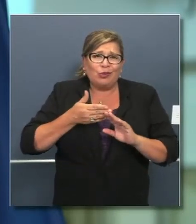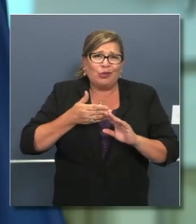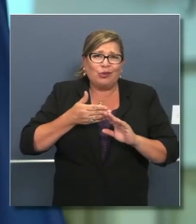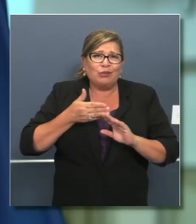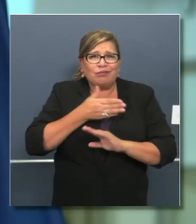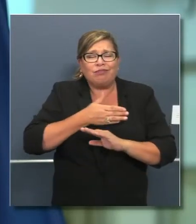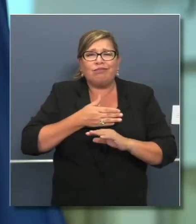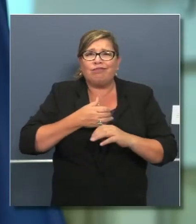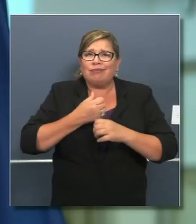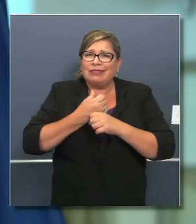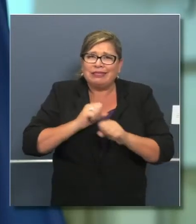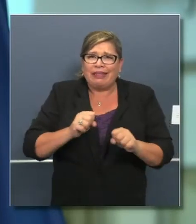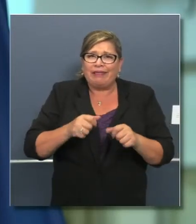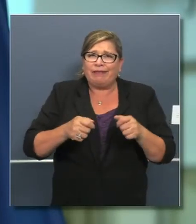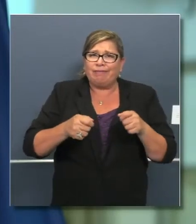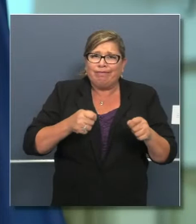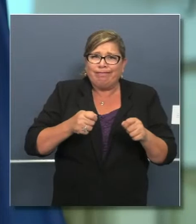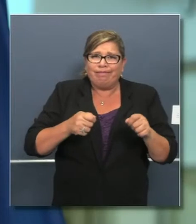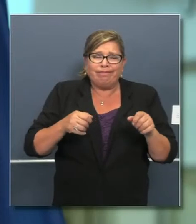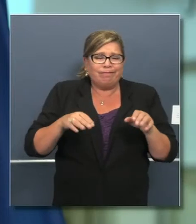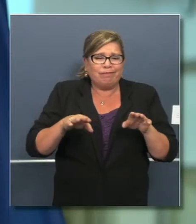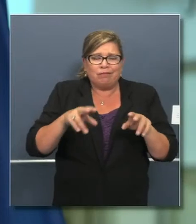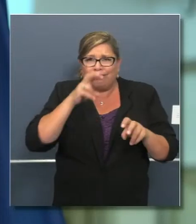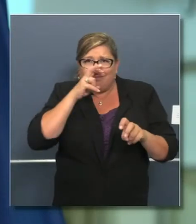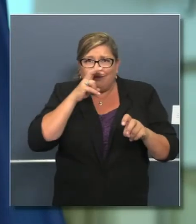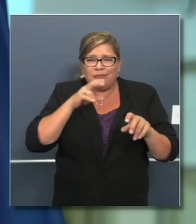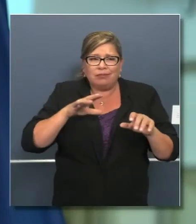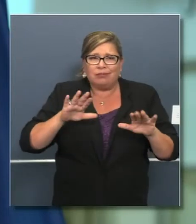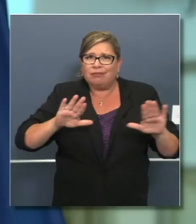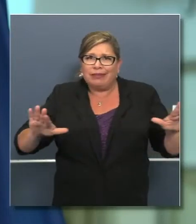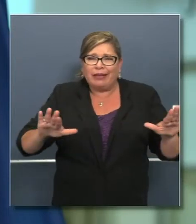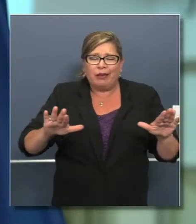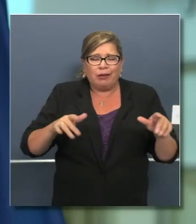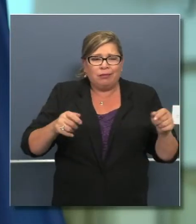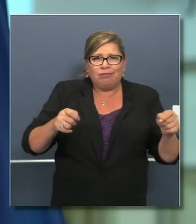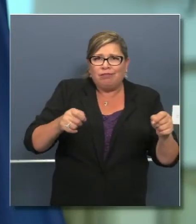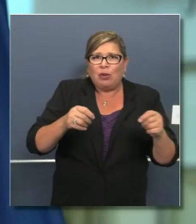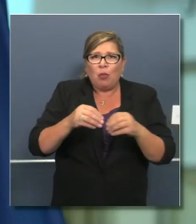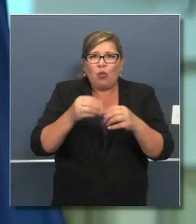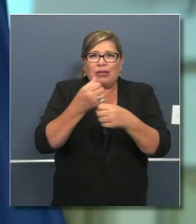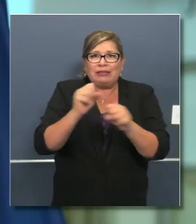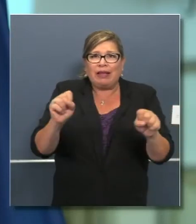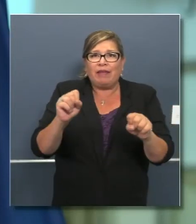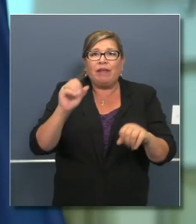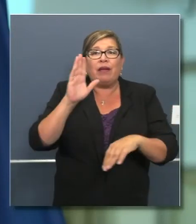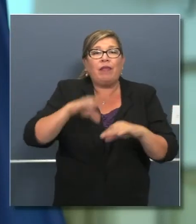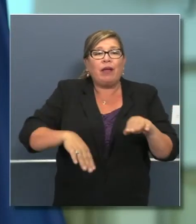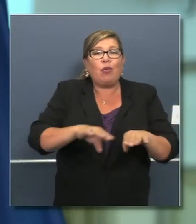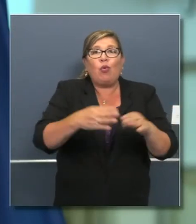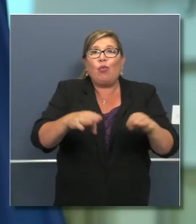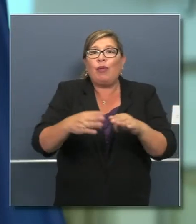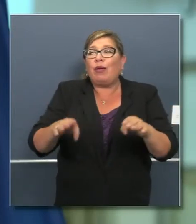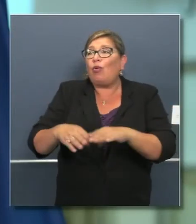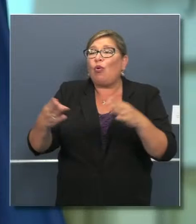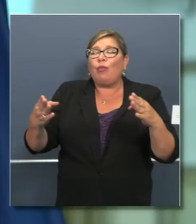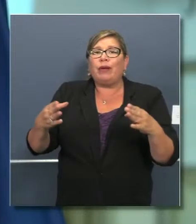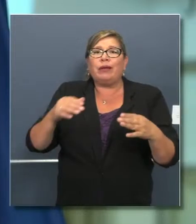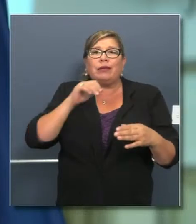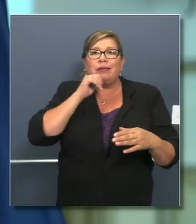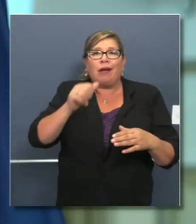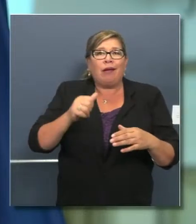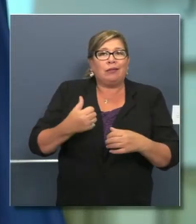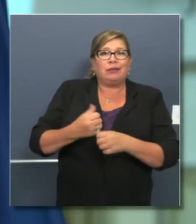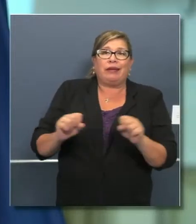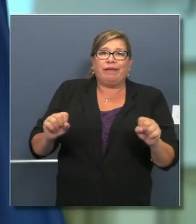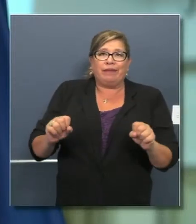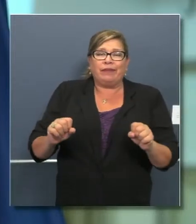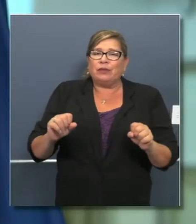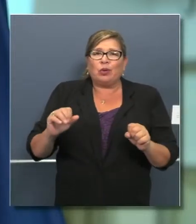later in an unsafe manner it's not about when it's about how and so let us go back to reading